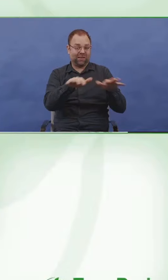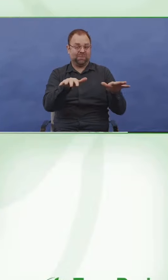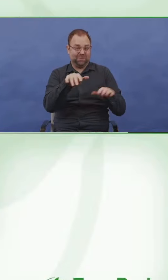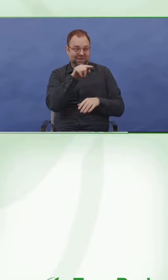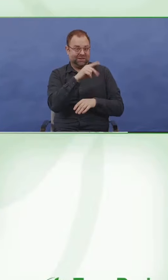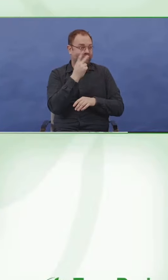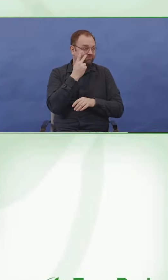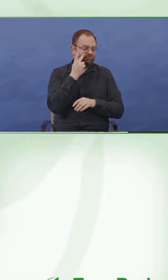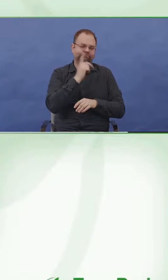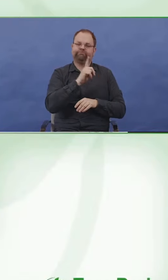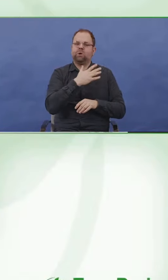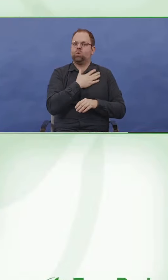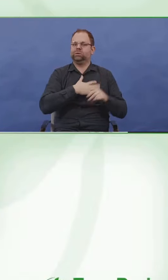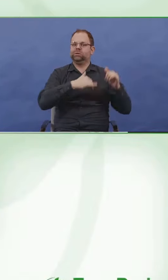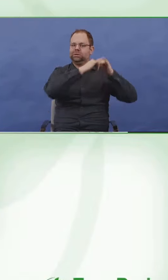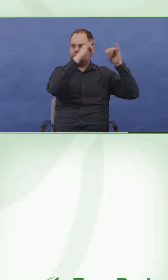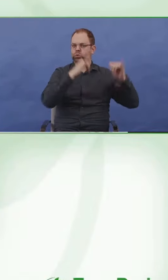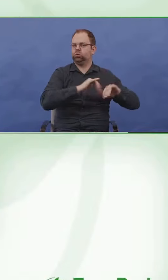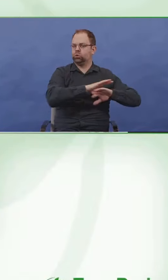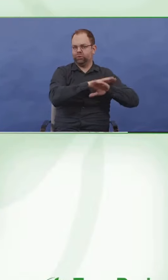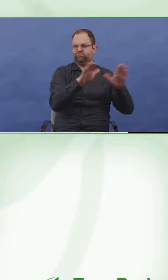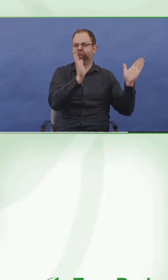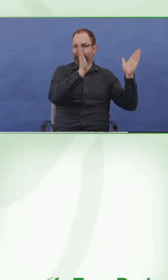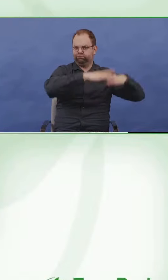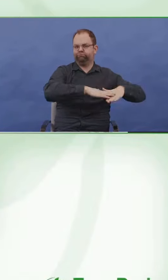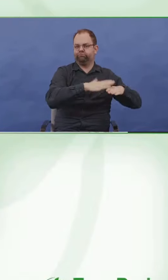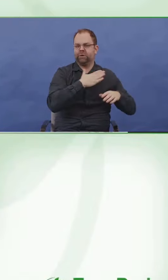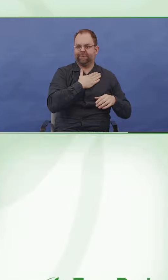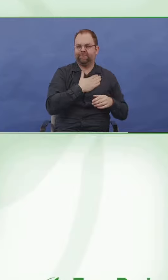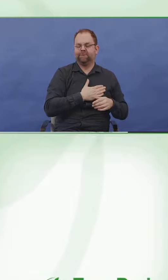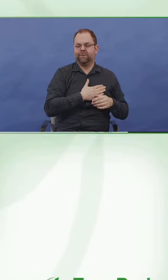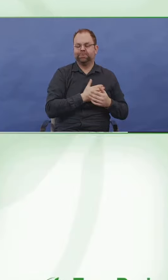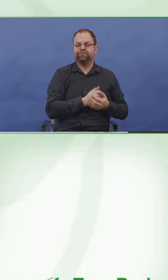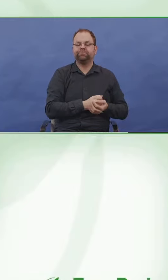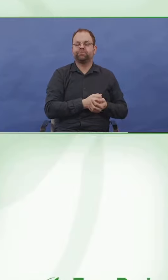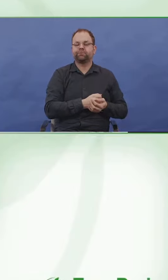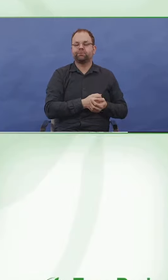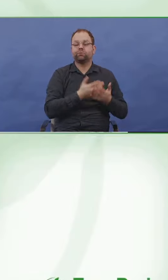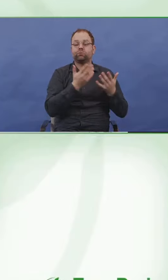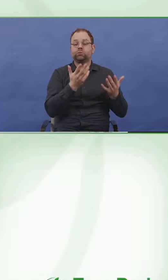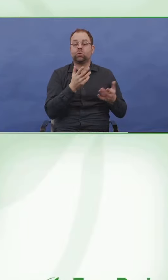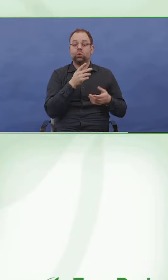And the support pattern that it is looking at care systems and